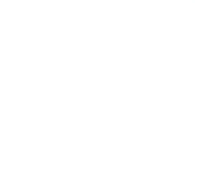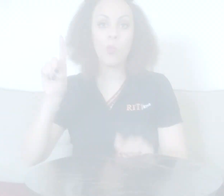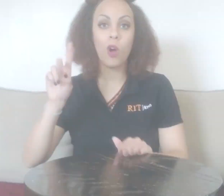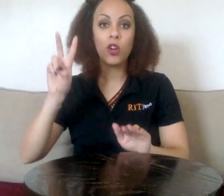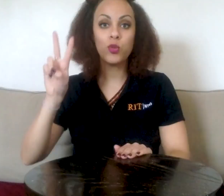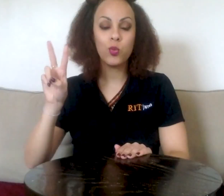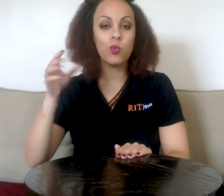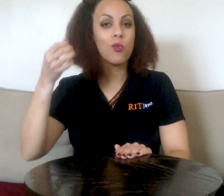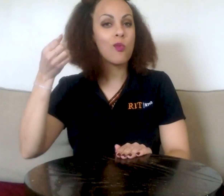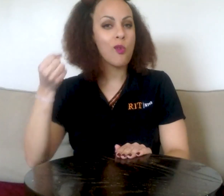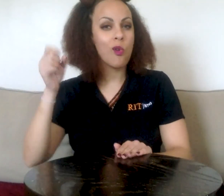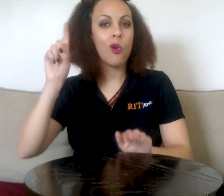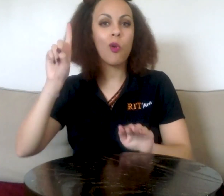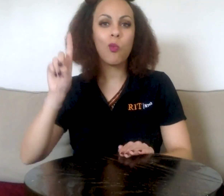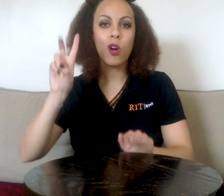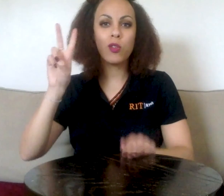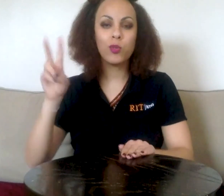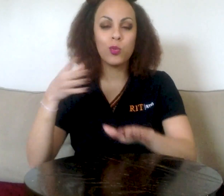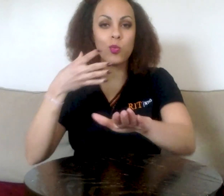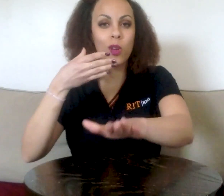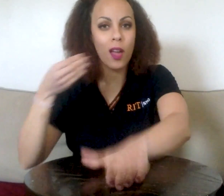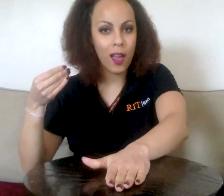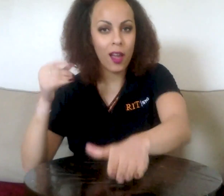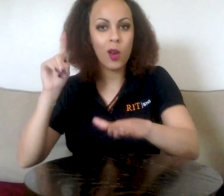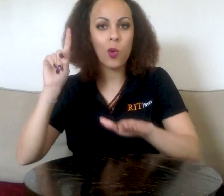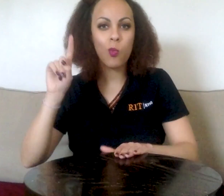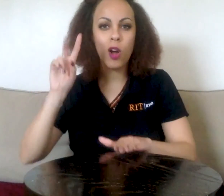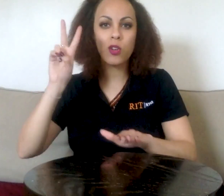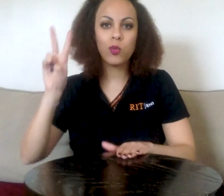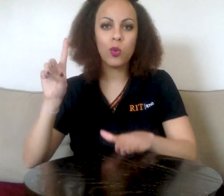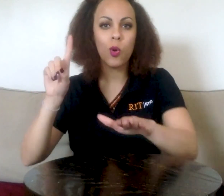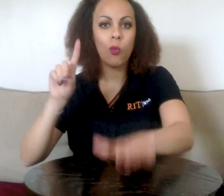One two hold one two and one two,